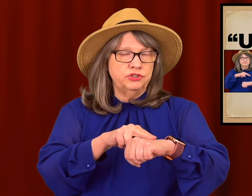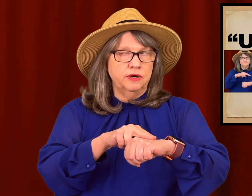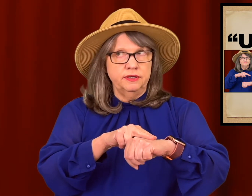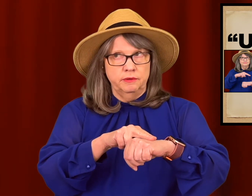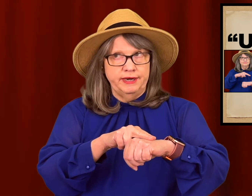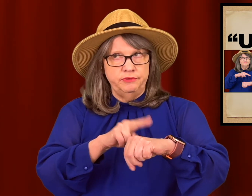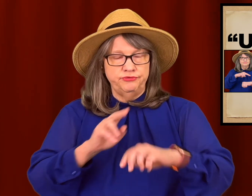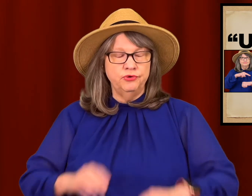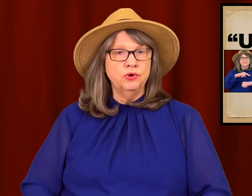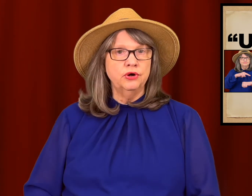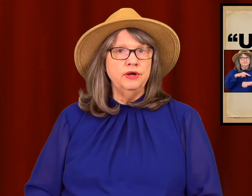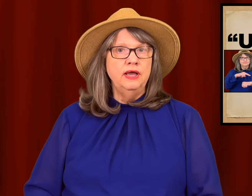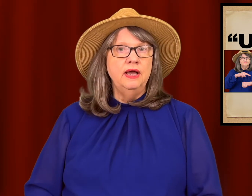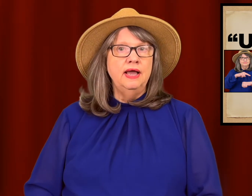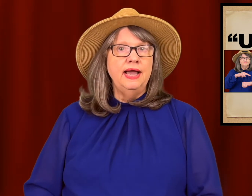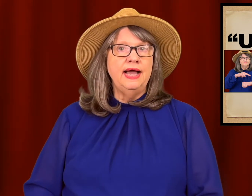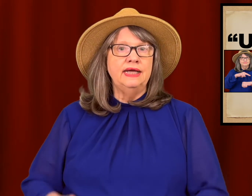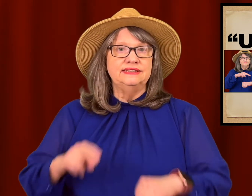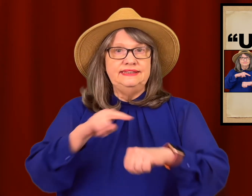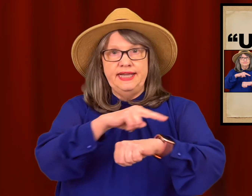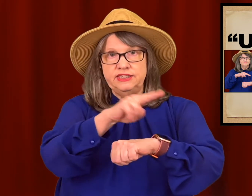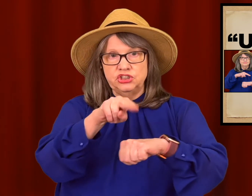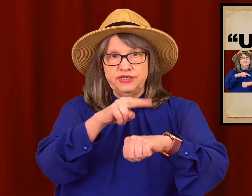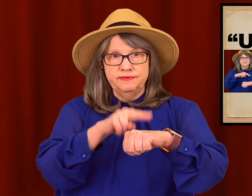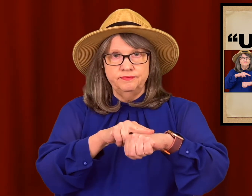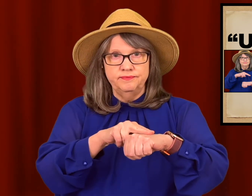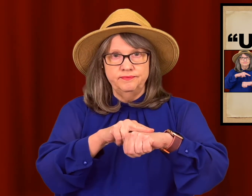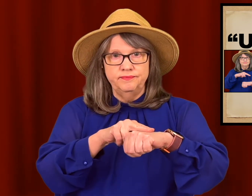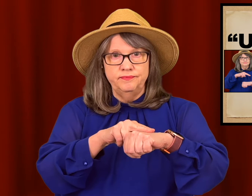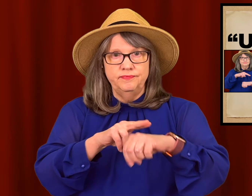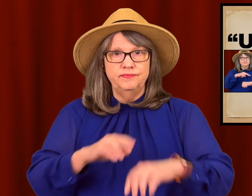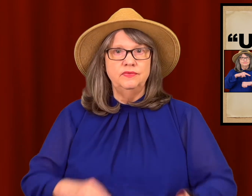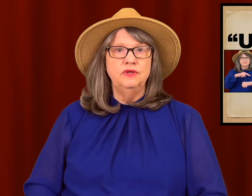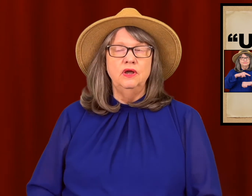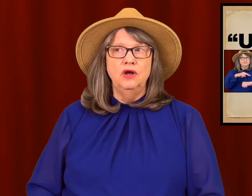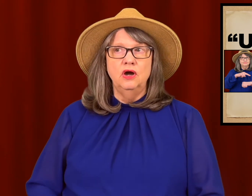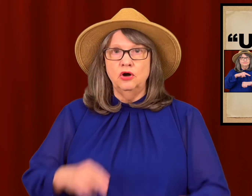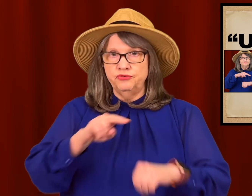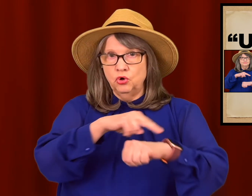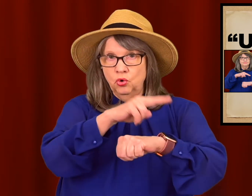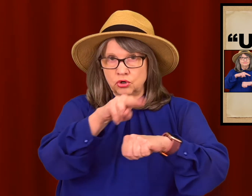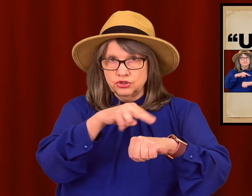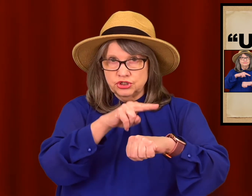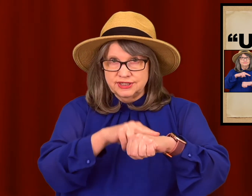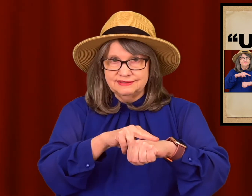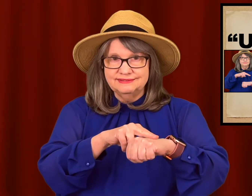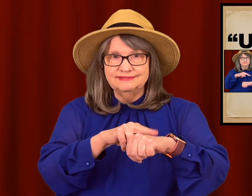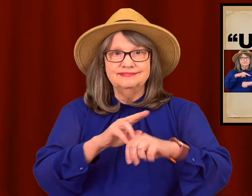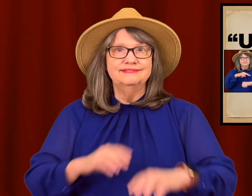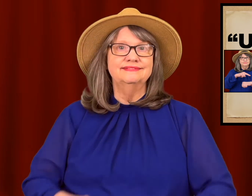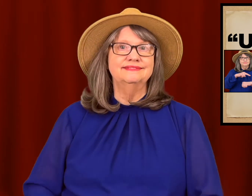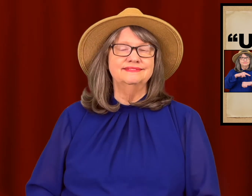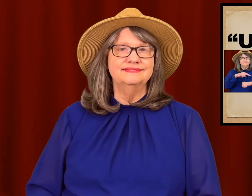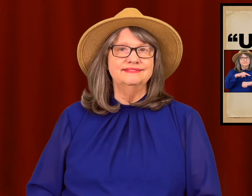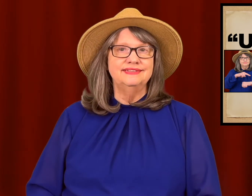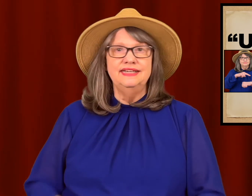talking about before, as NATION, OF-COURSE.